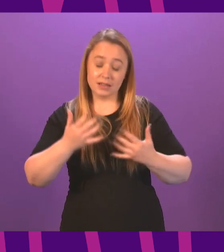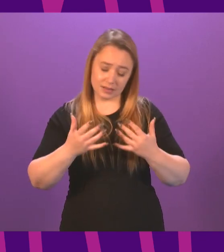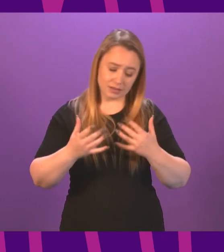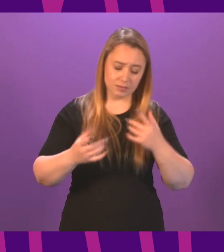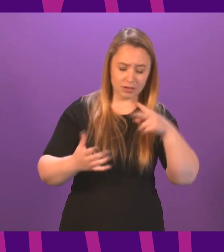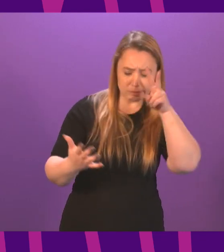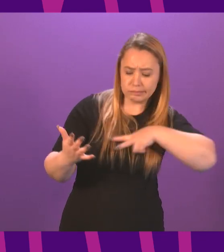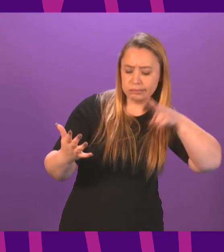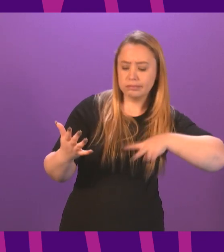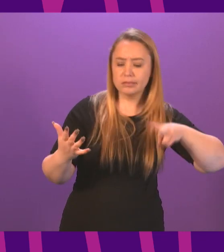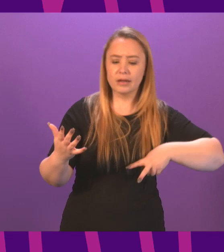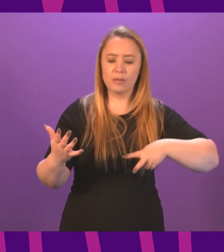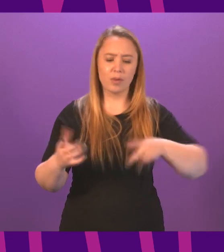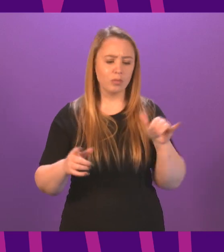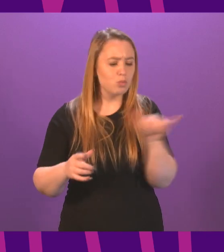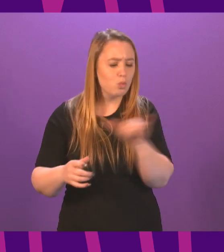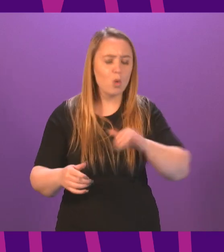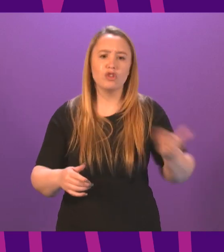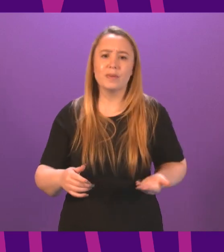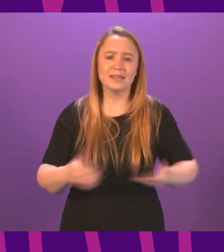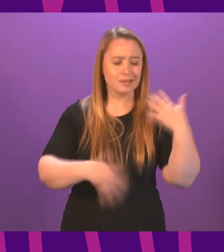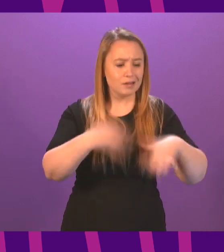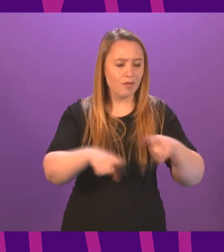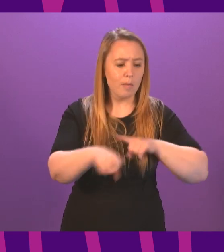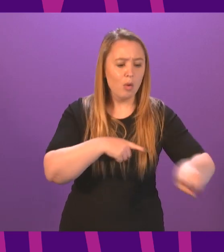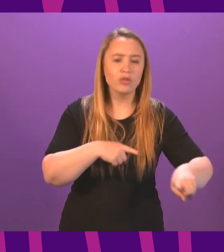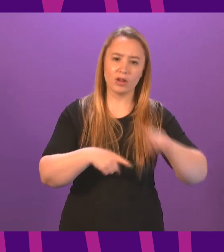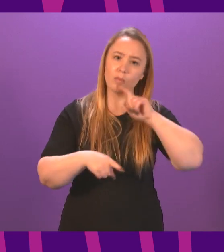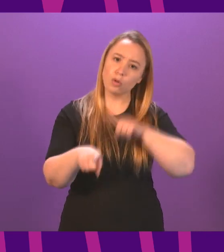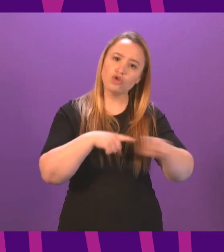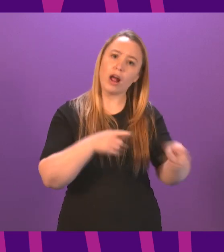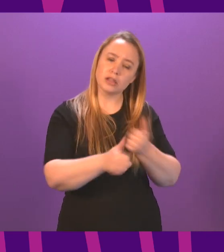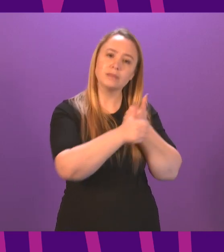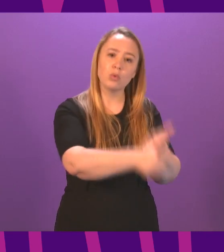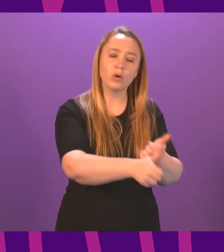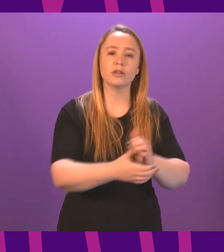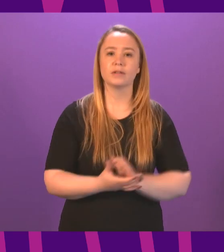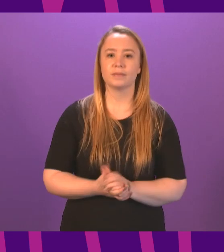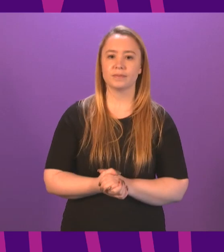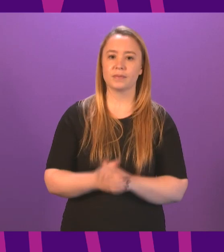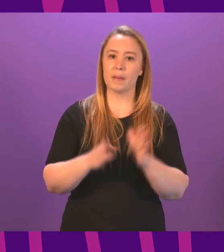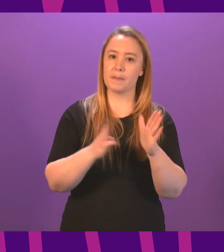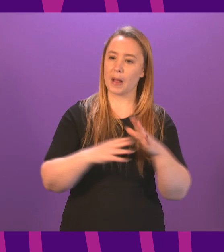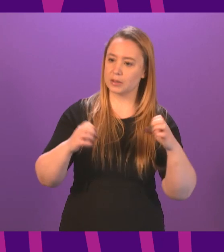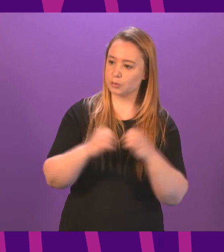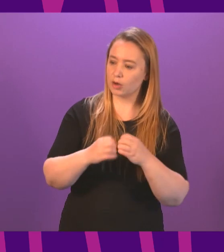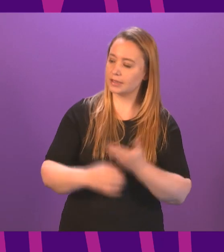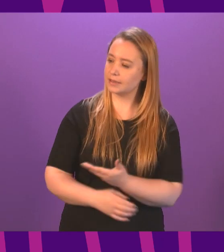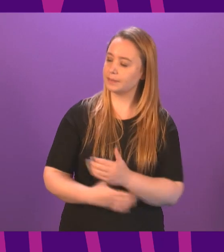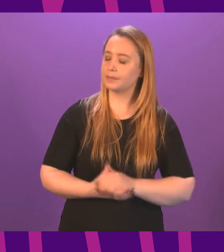to make sure that our response takes that into account. Miles Briggs (Lothian) (Con): My constituent Heather Goodare had a “Do